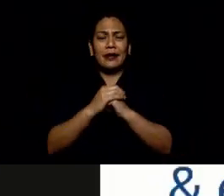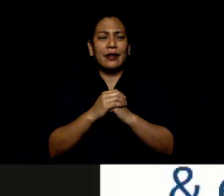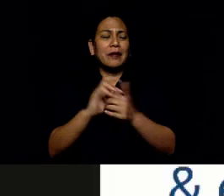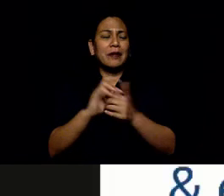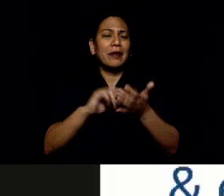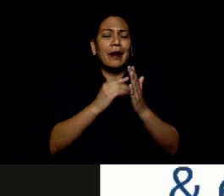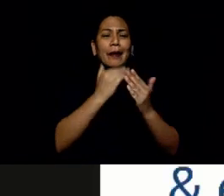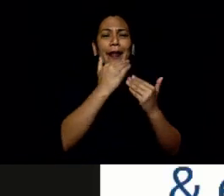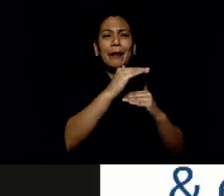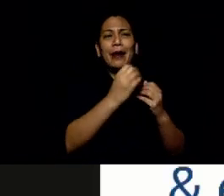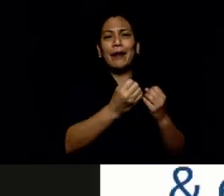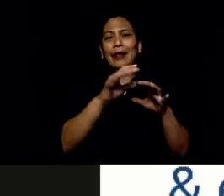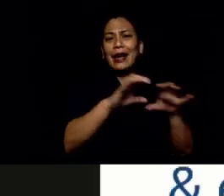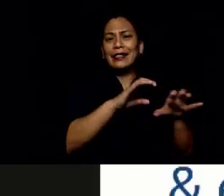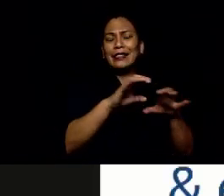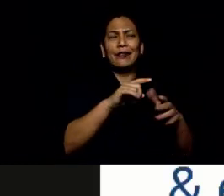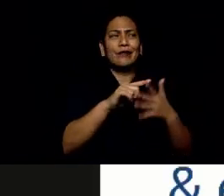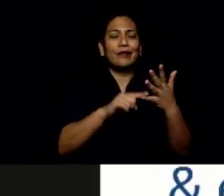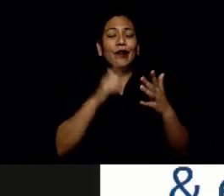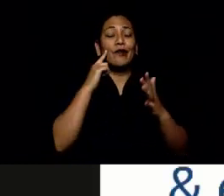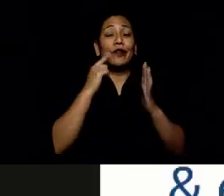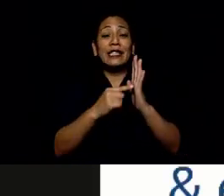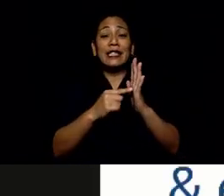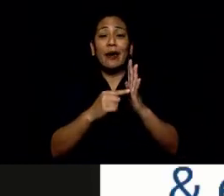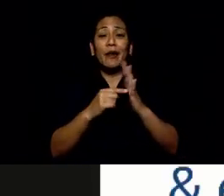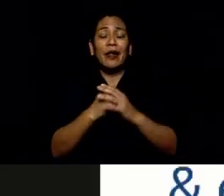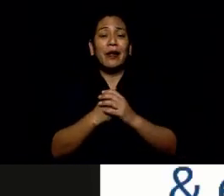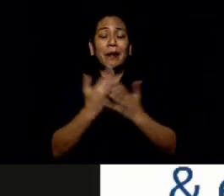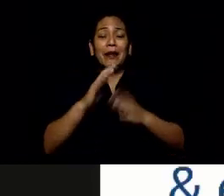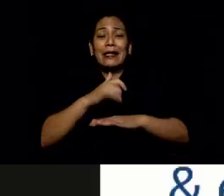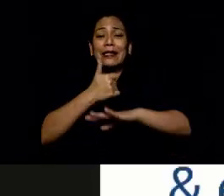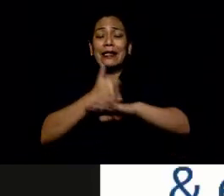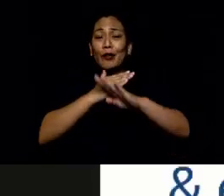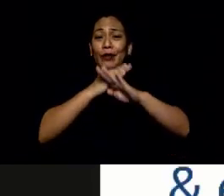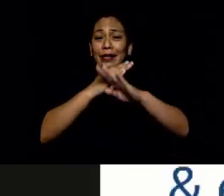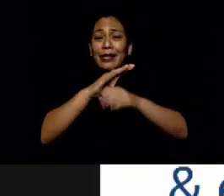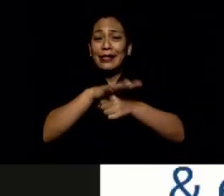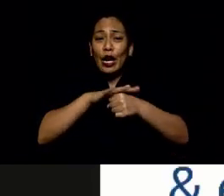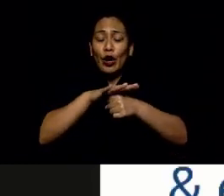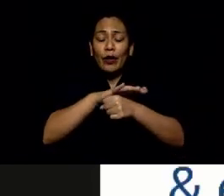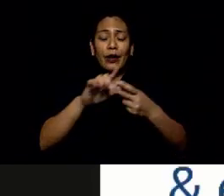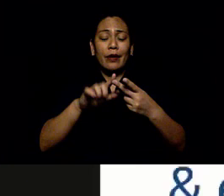So it can be things like, uh, having protected areas, respectin indigenous rights,